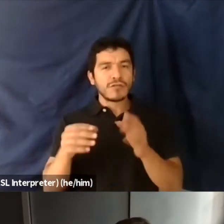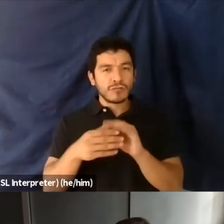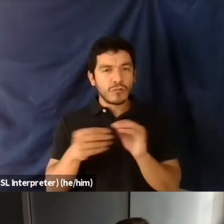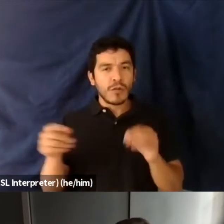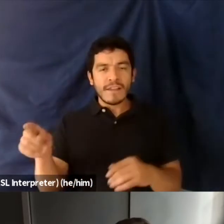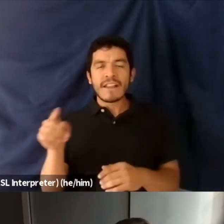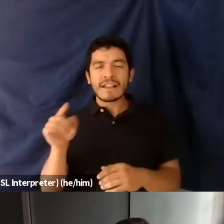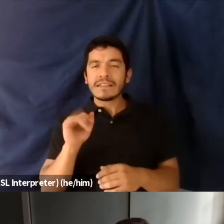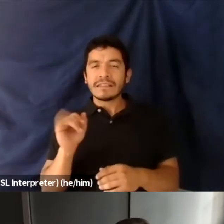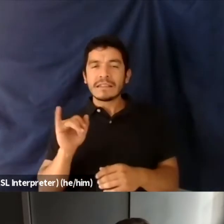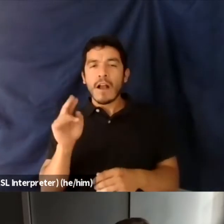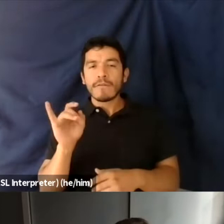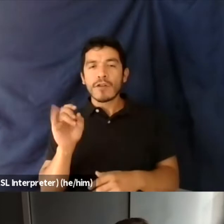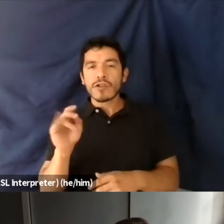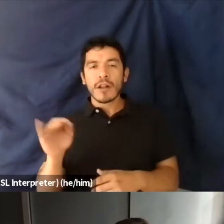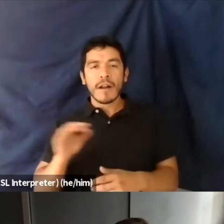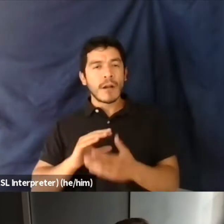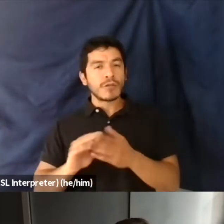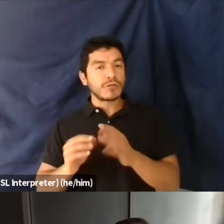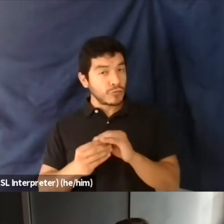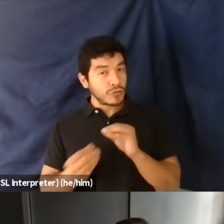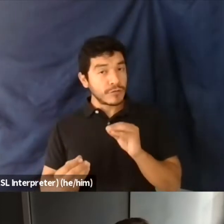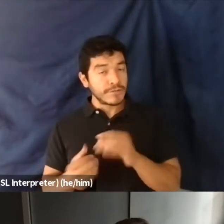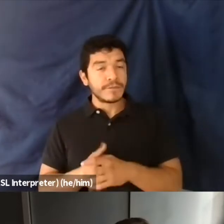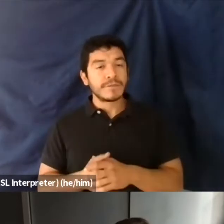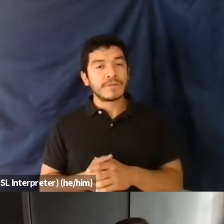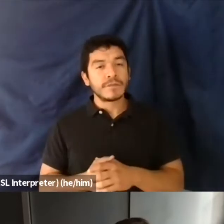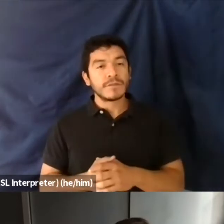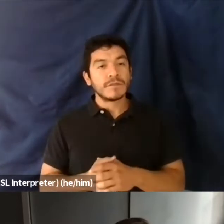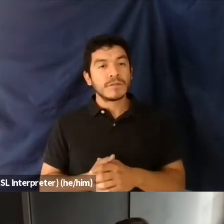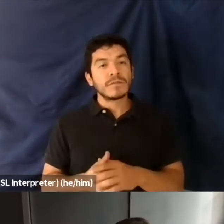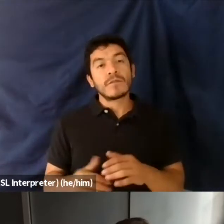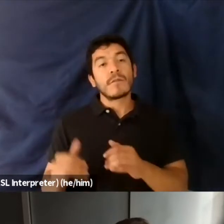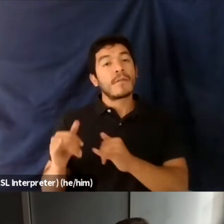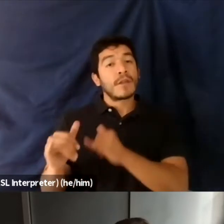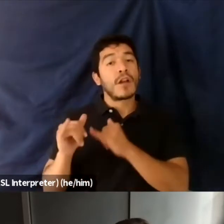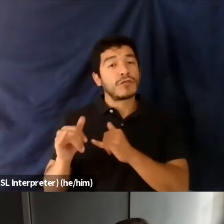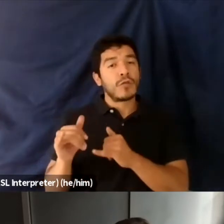So that feels really good and also feels not only cathartic,